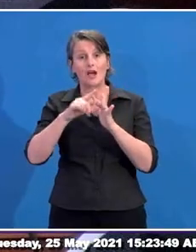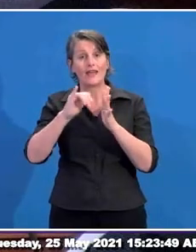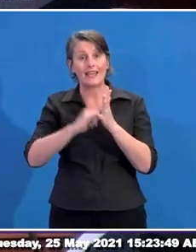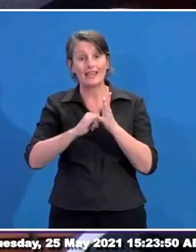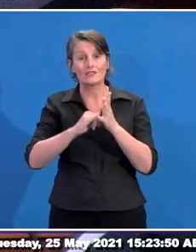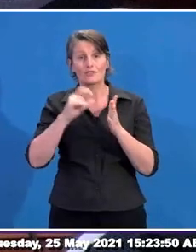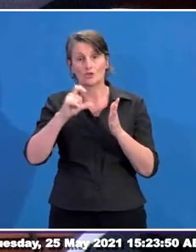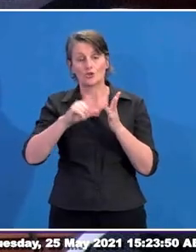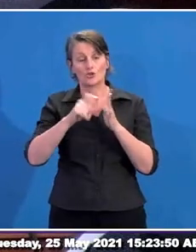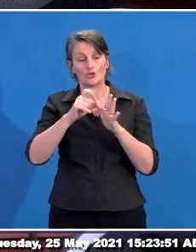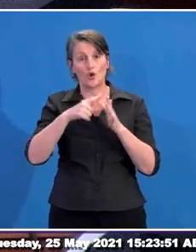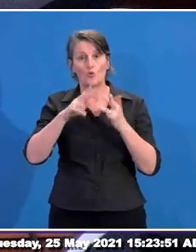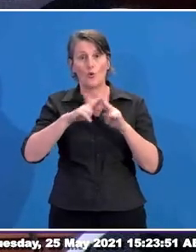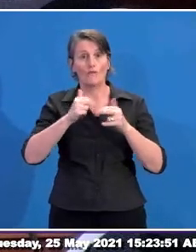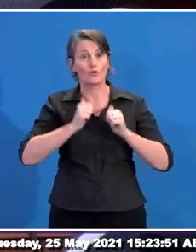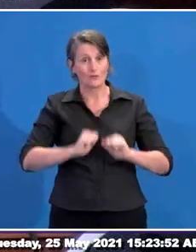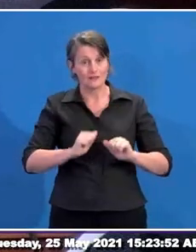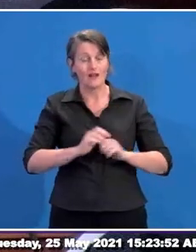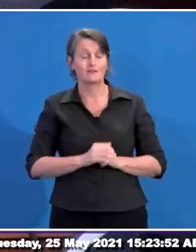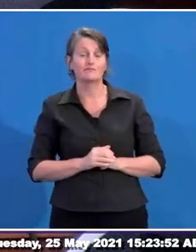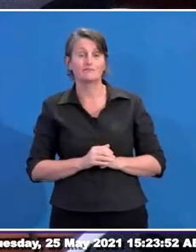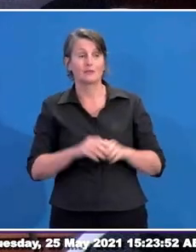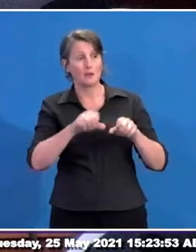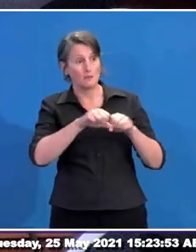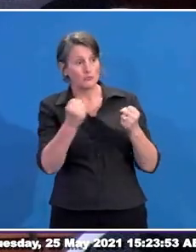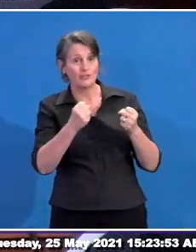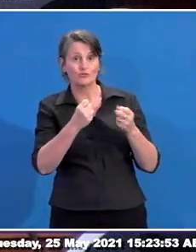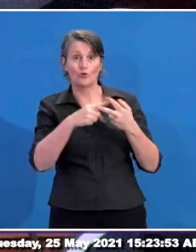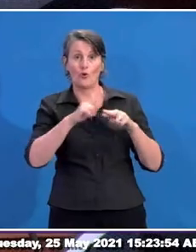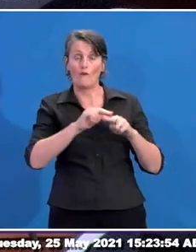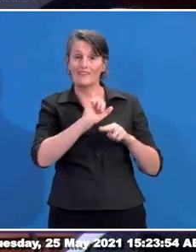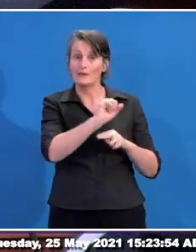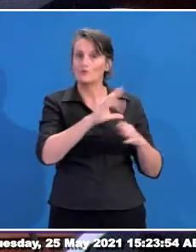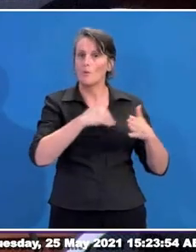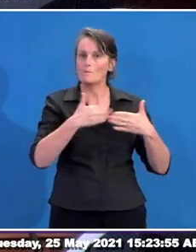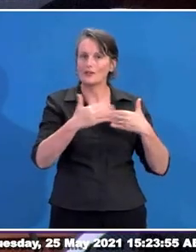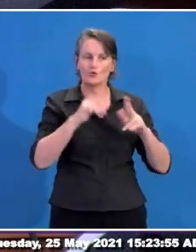management procedure, a breach of medication management work instruction?